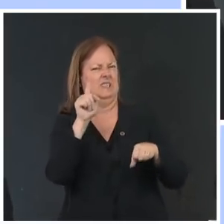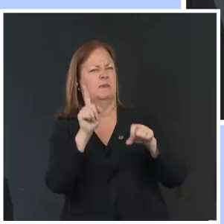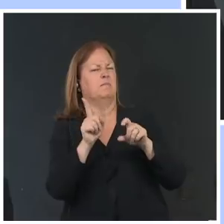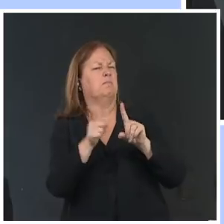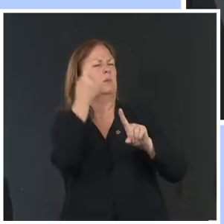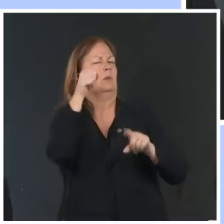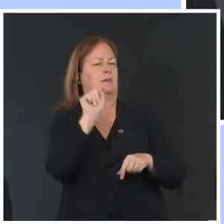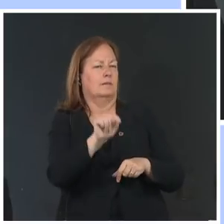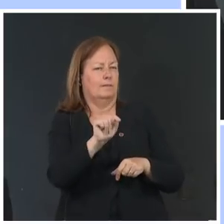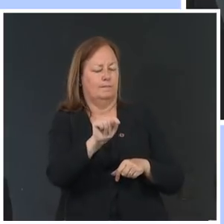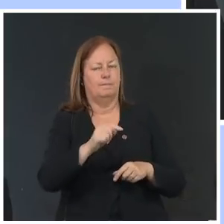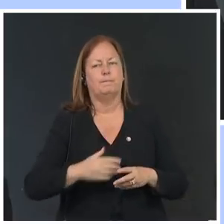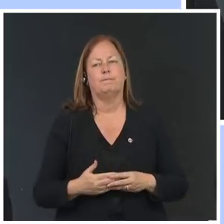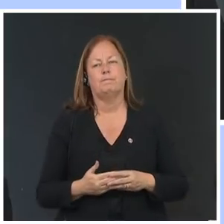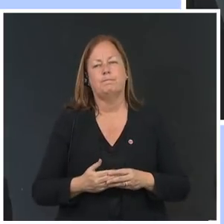as asset -- as an asset and language